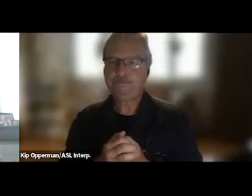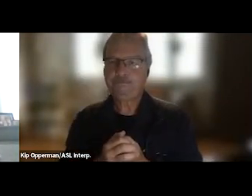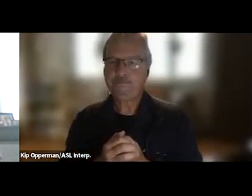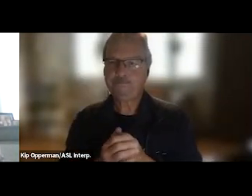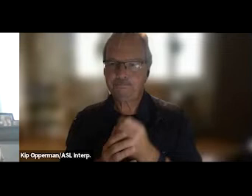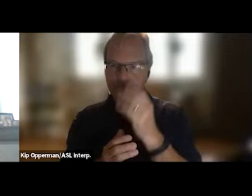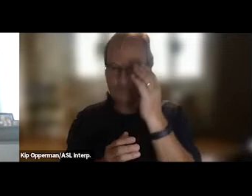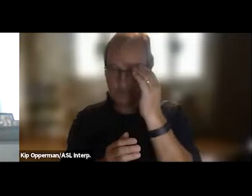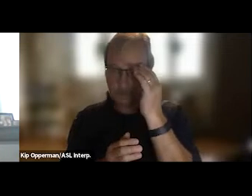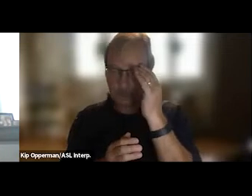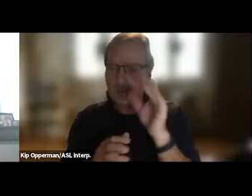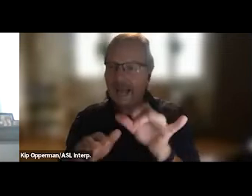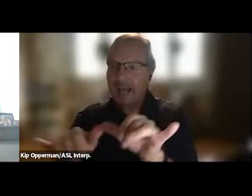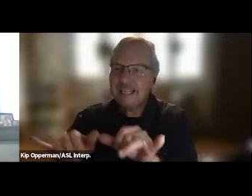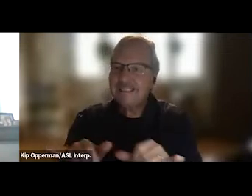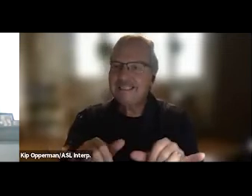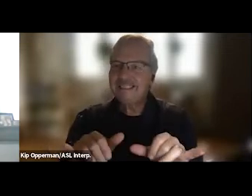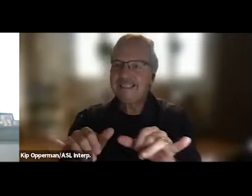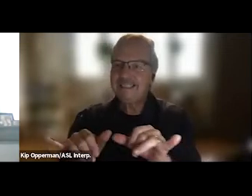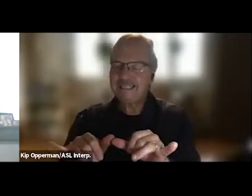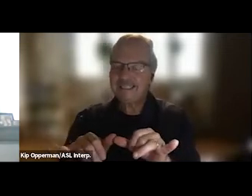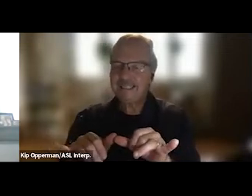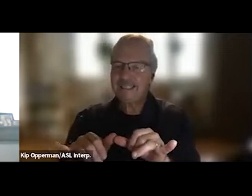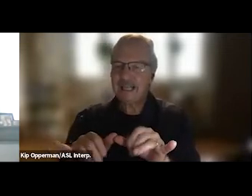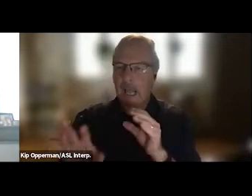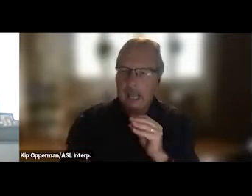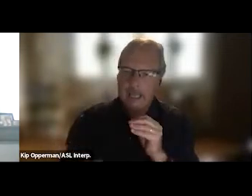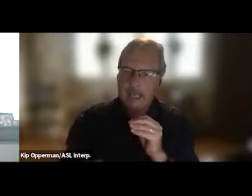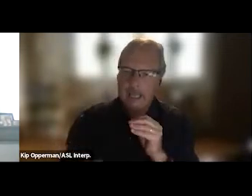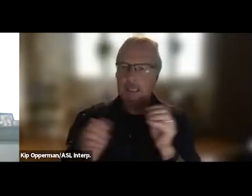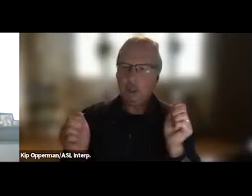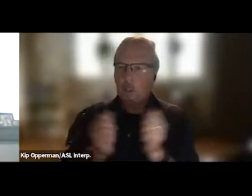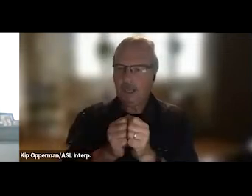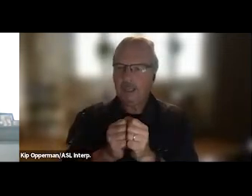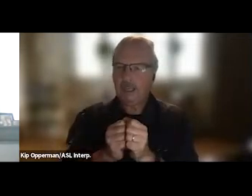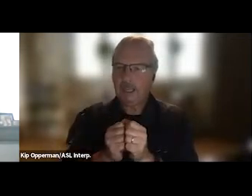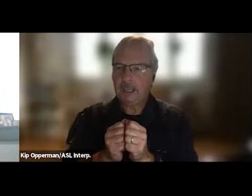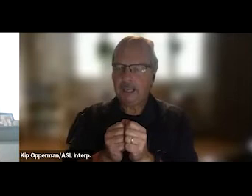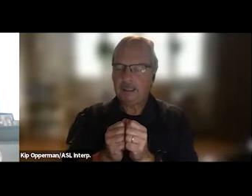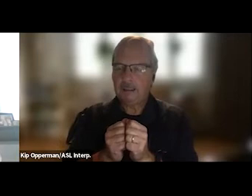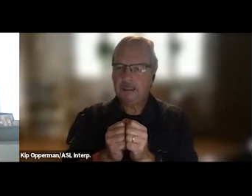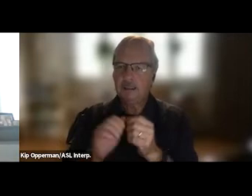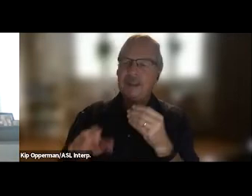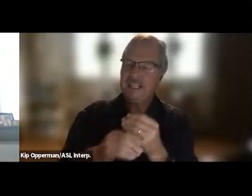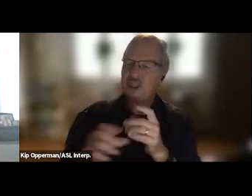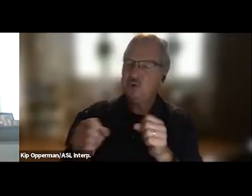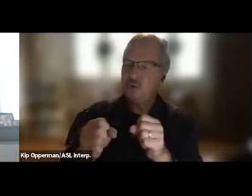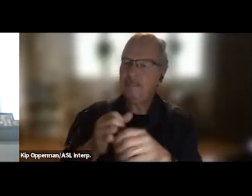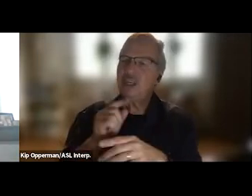Consistent, additionally, with creating some additional strategies with ensuring continuity of care.